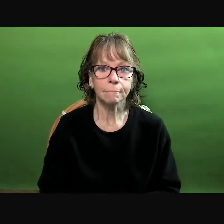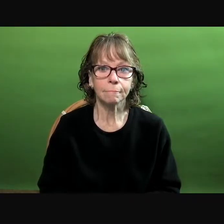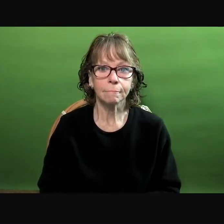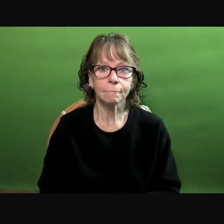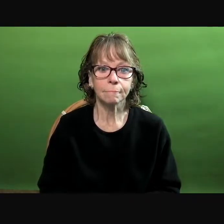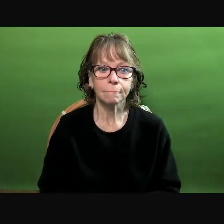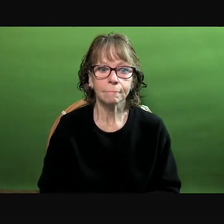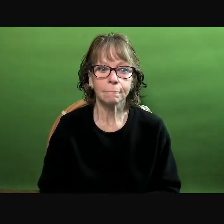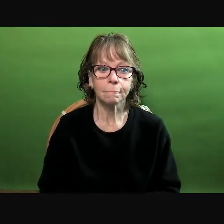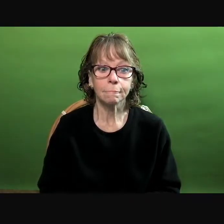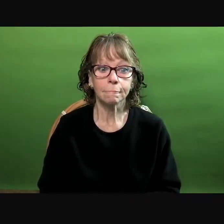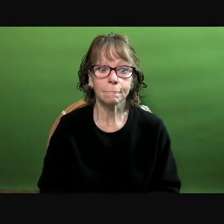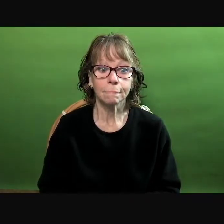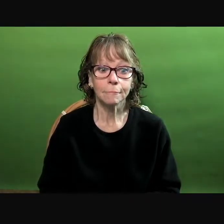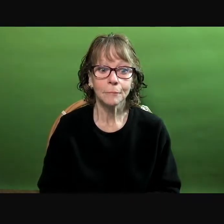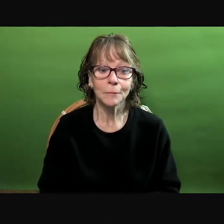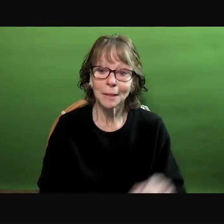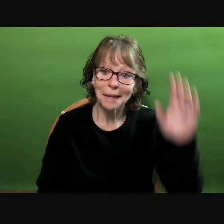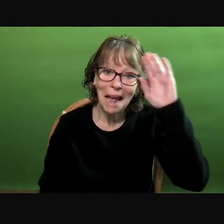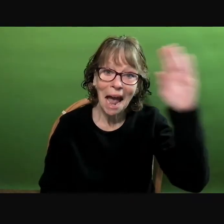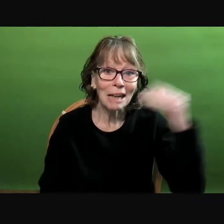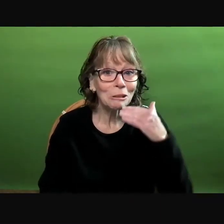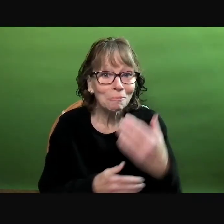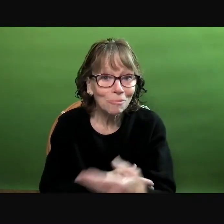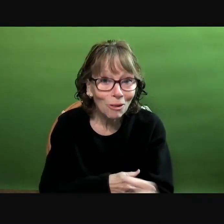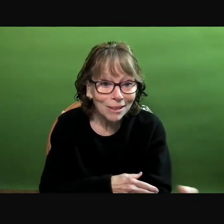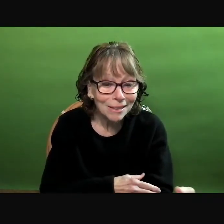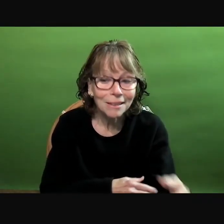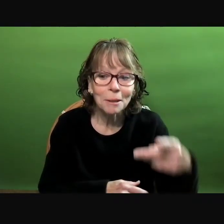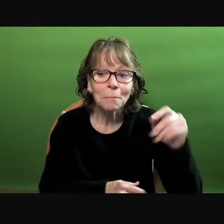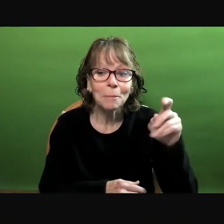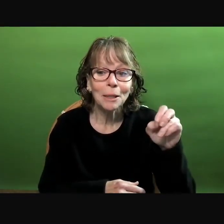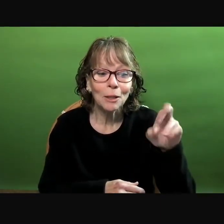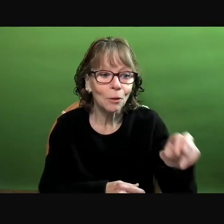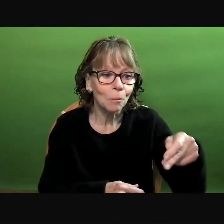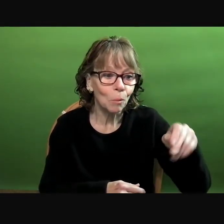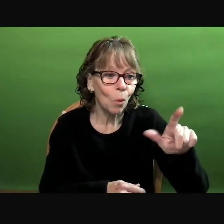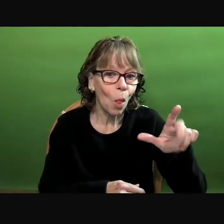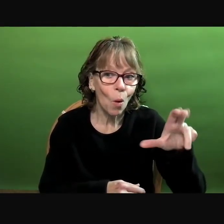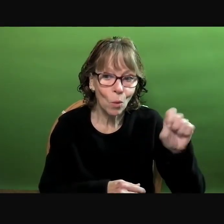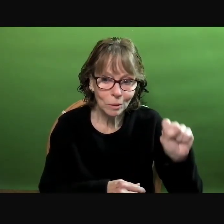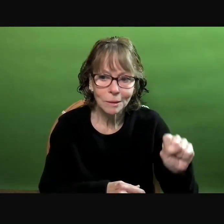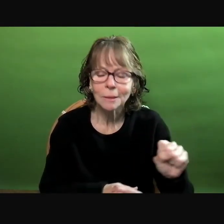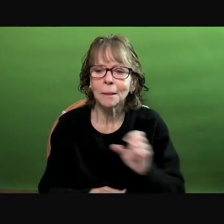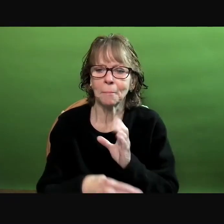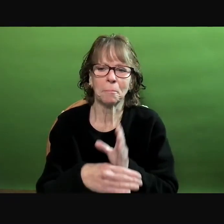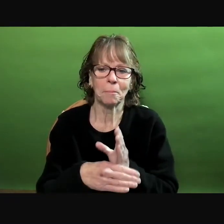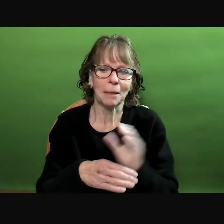Peter Poullos: Hi everyone, good morning, I'm Peter Poullos. I'm a middle-aged white man with